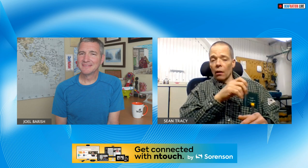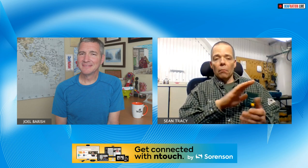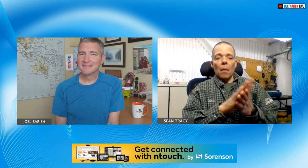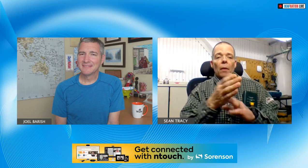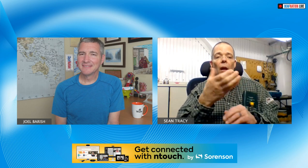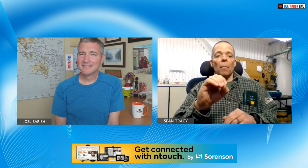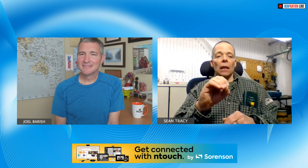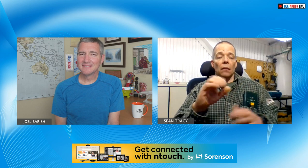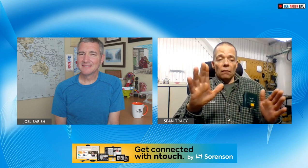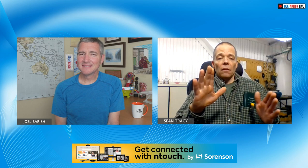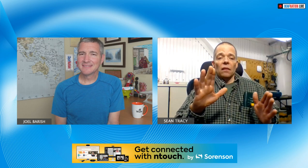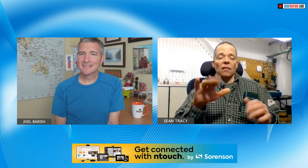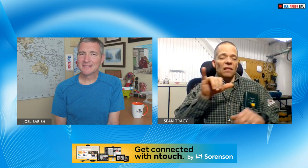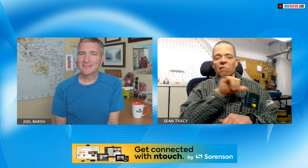then I was hired by the company